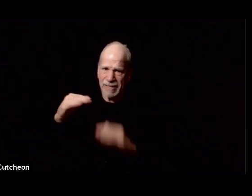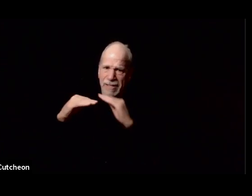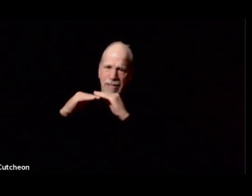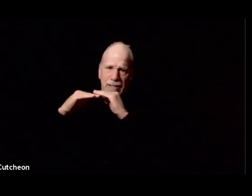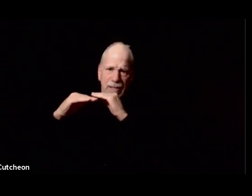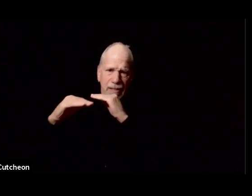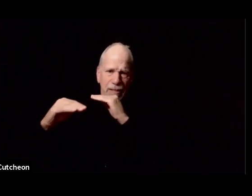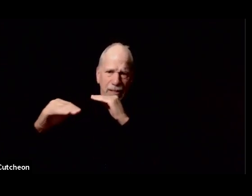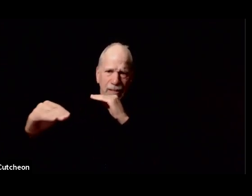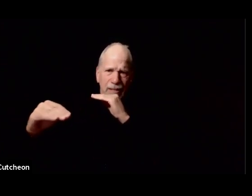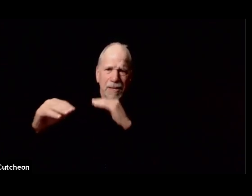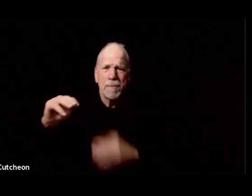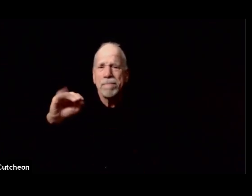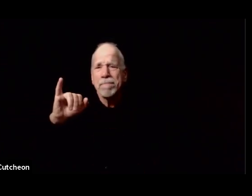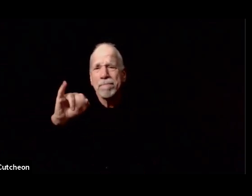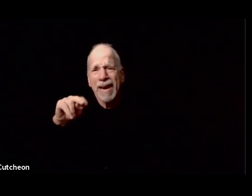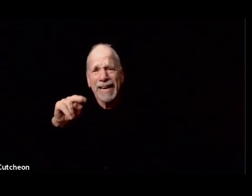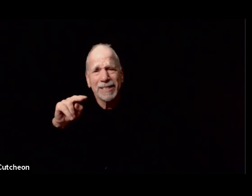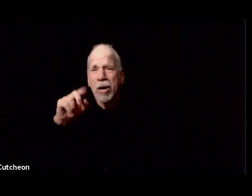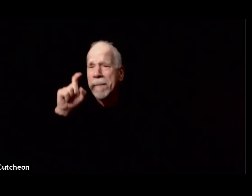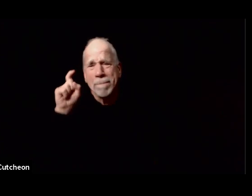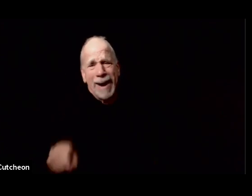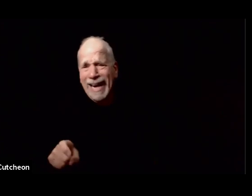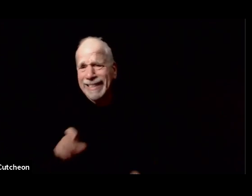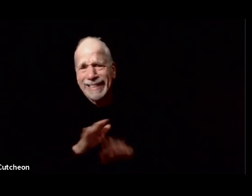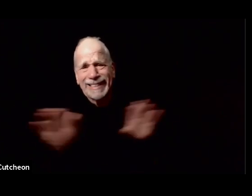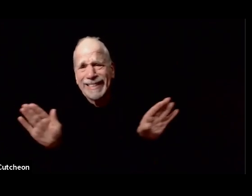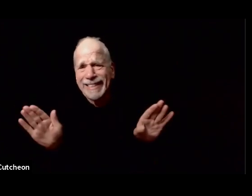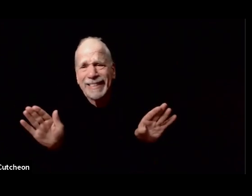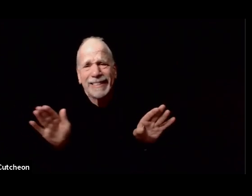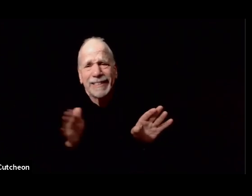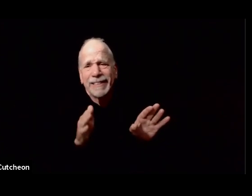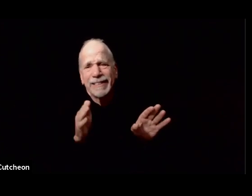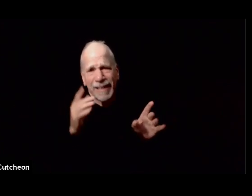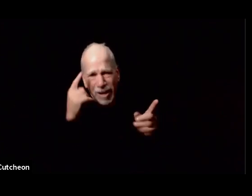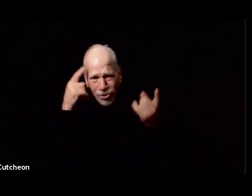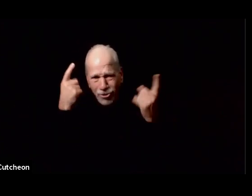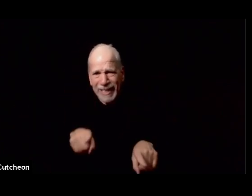these things and you can't always just mandate your way to that but he is very seriously considering our recommendation.